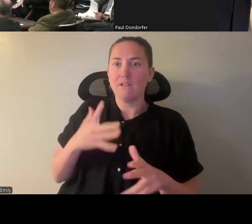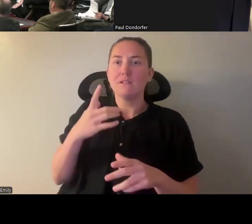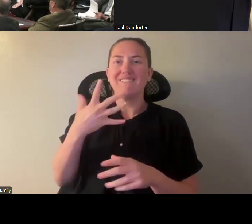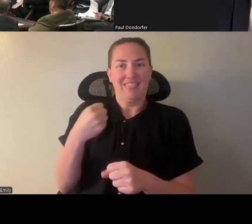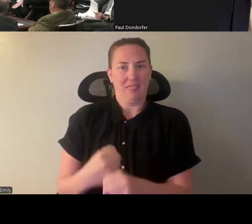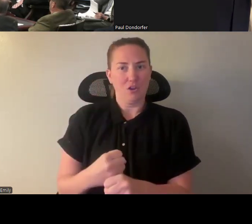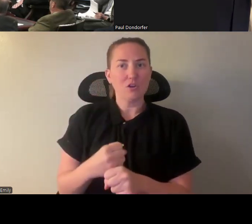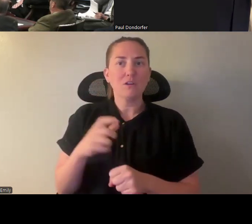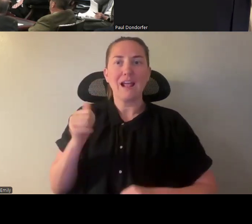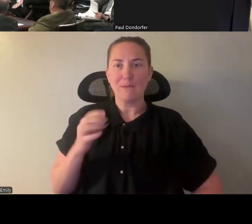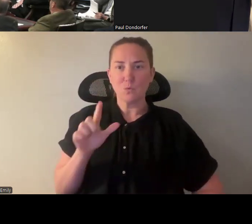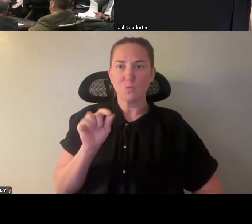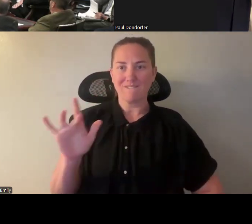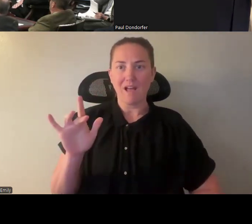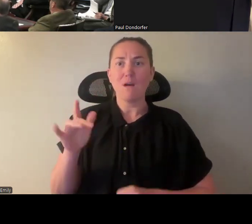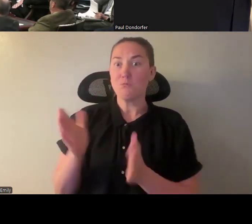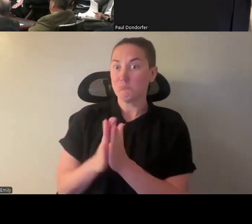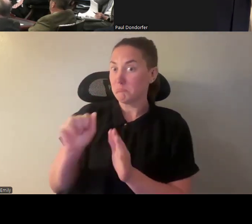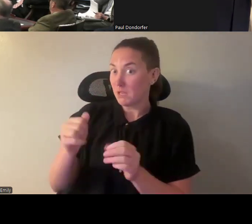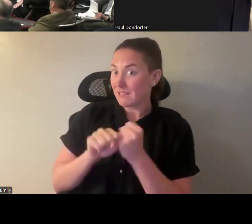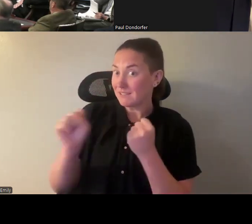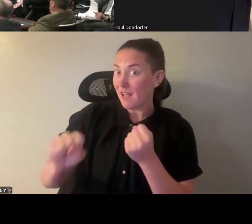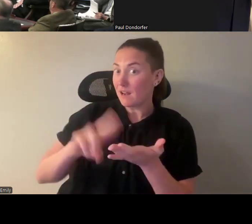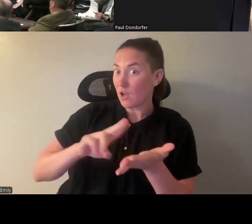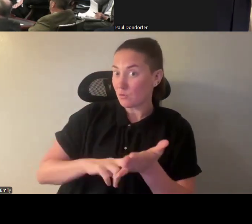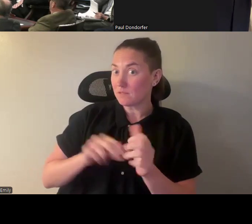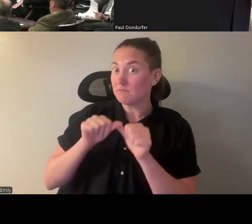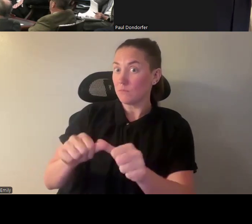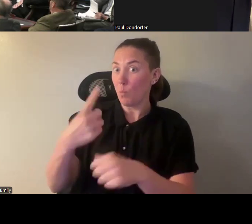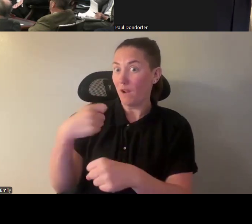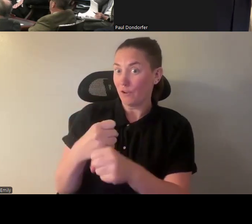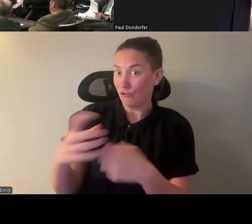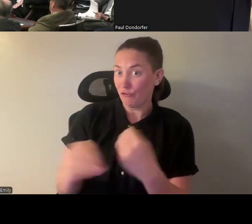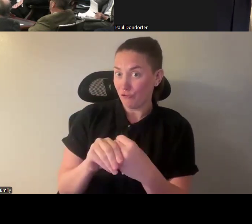we're asking to extend our contract through April 30th 2026 using one of the one-year renewal